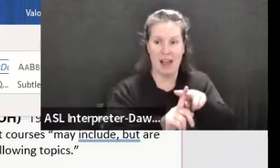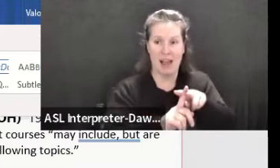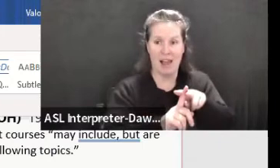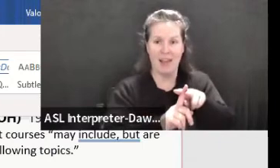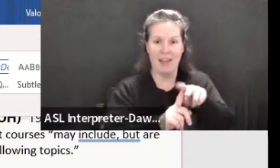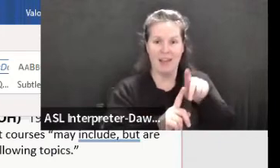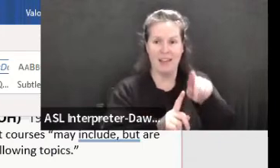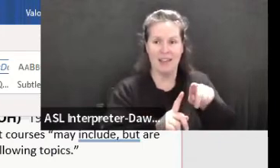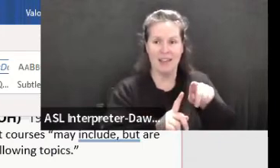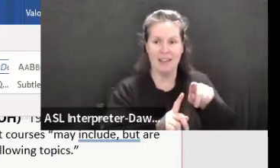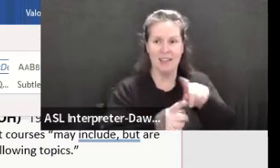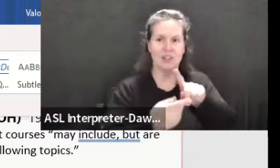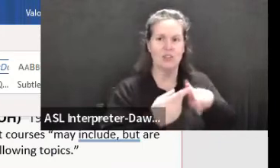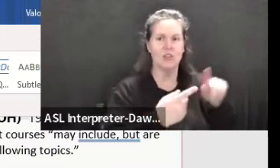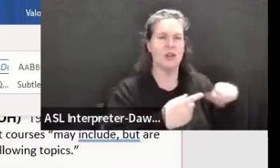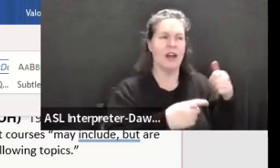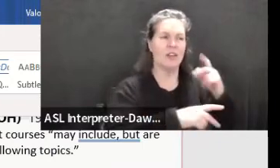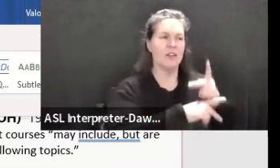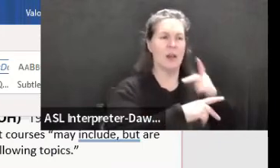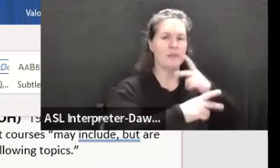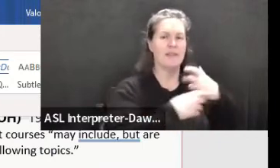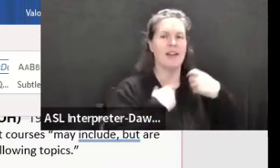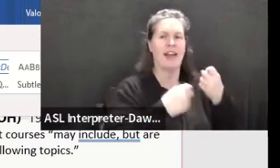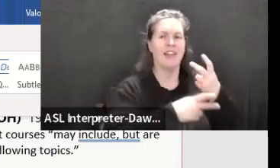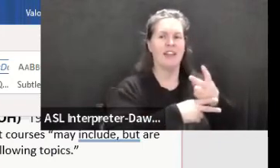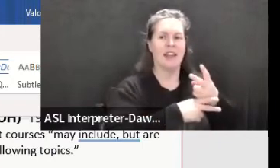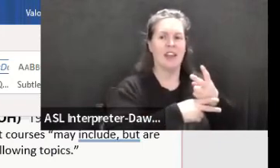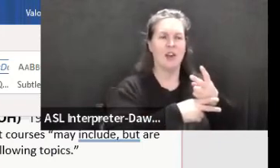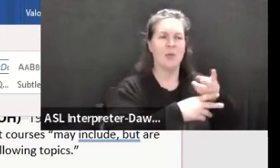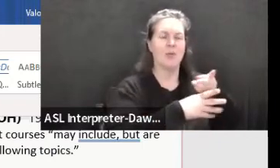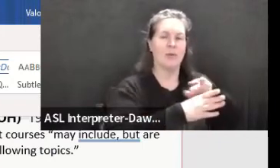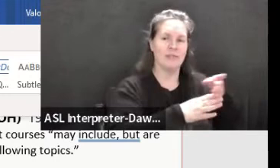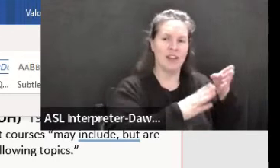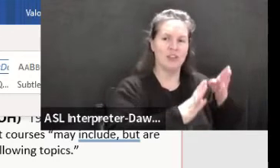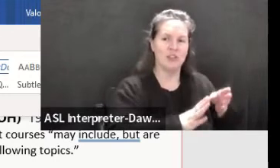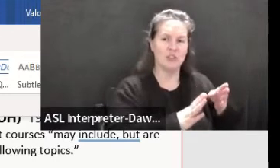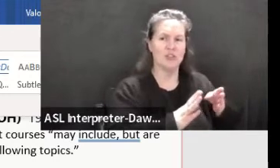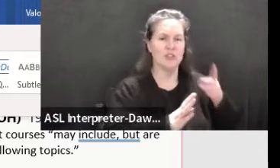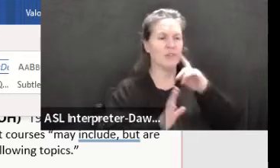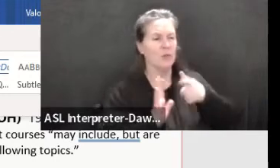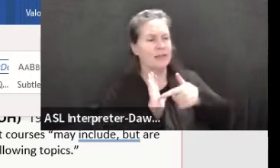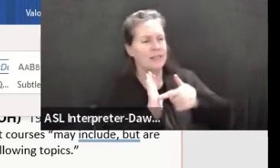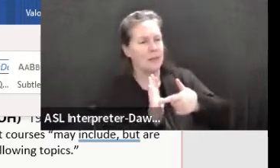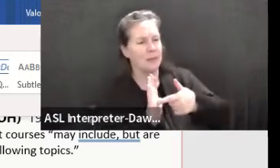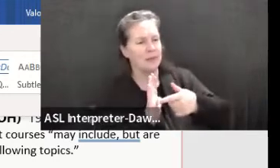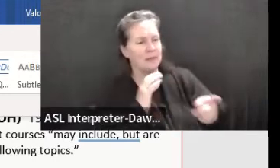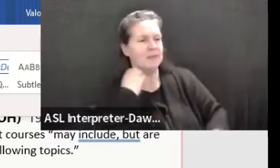to different healthcare professionals. So for example, there are veterinarians,